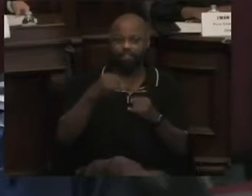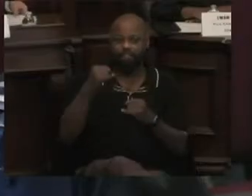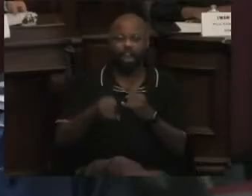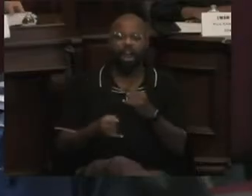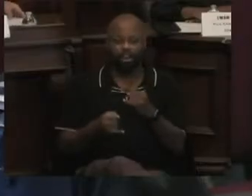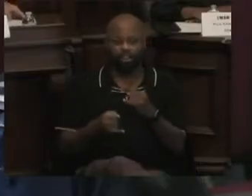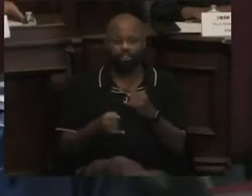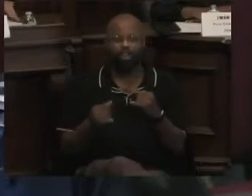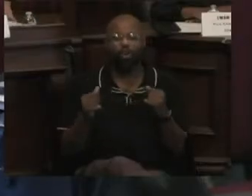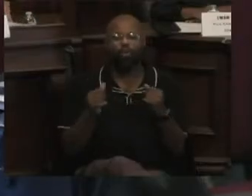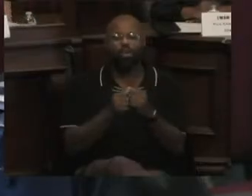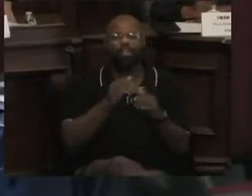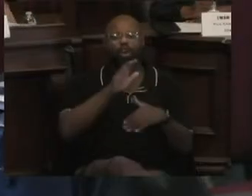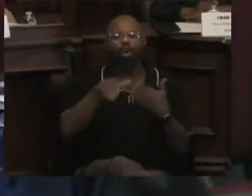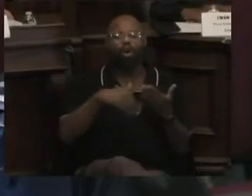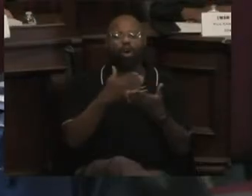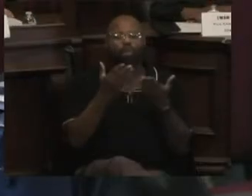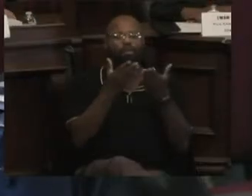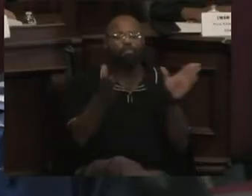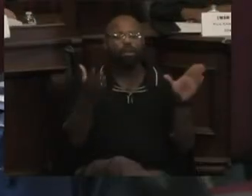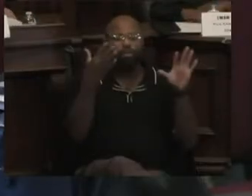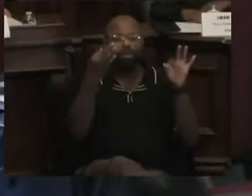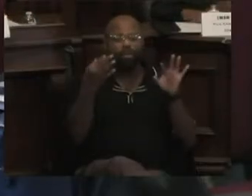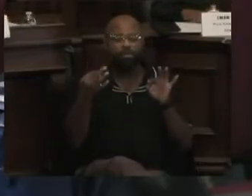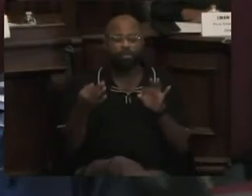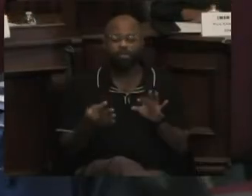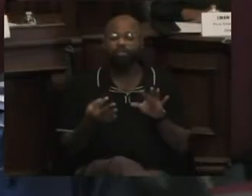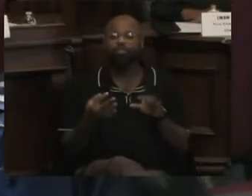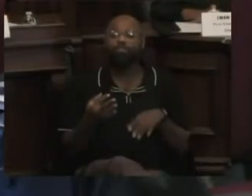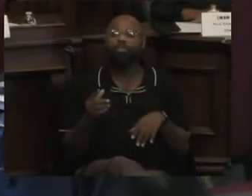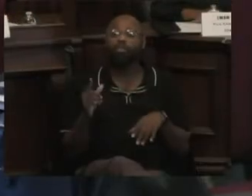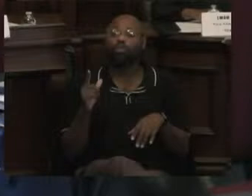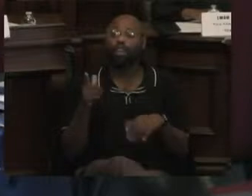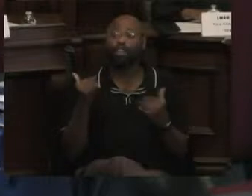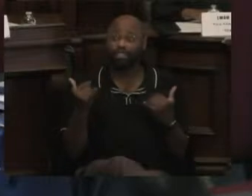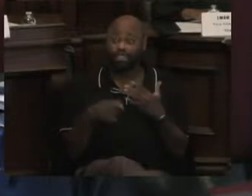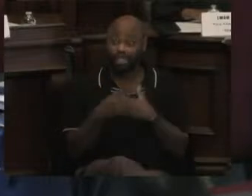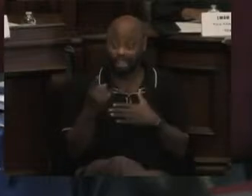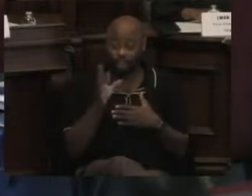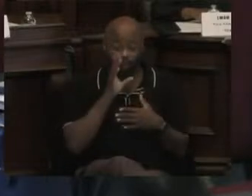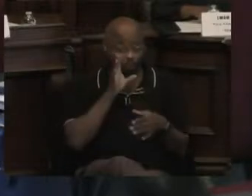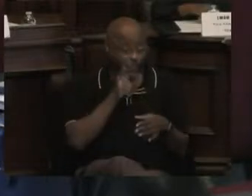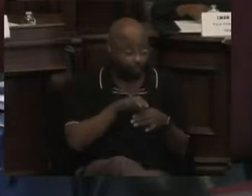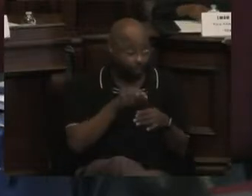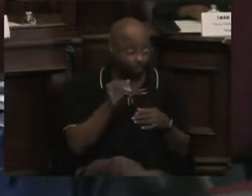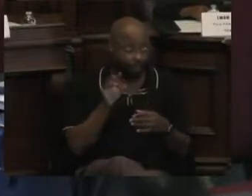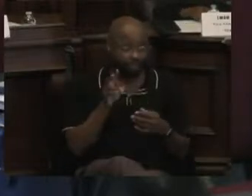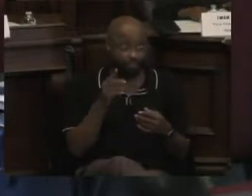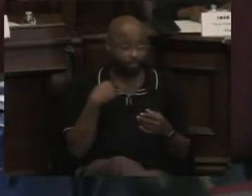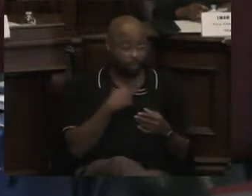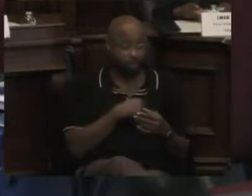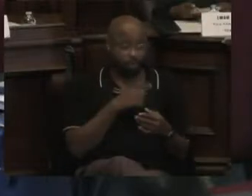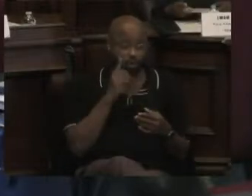what you received over email was the final given all of that